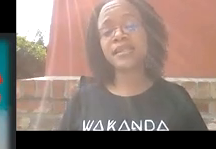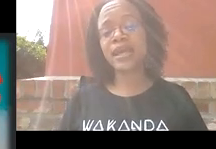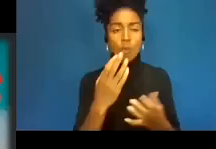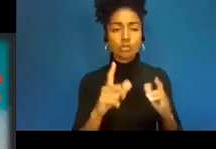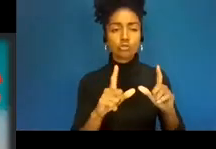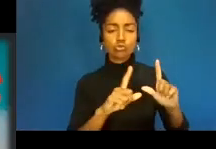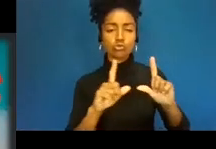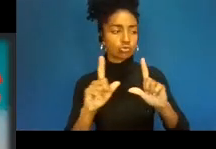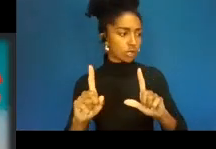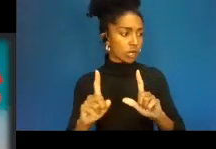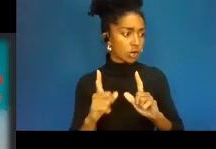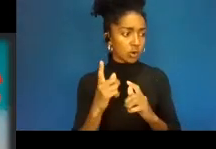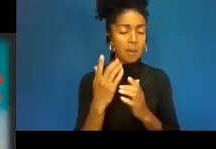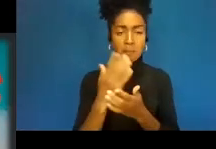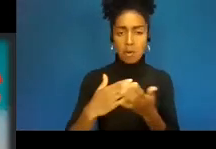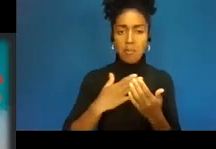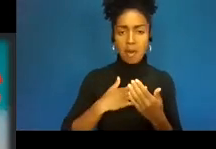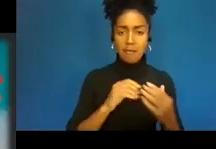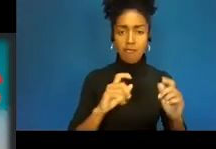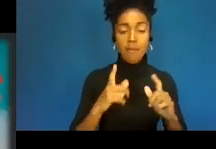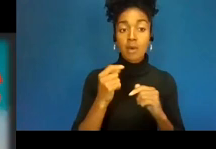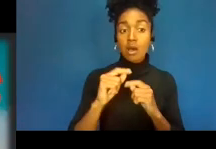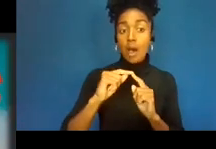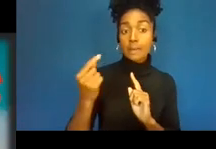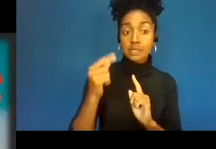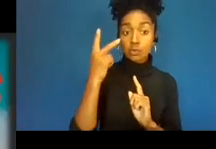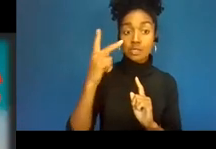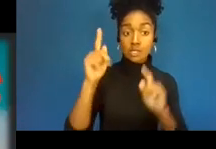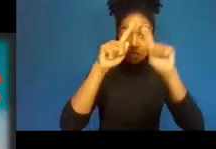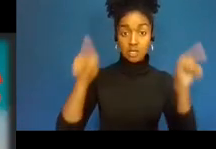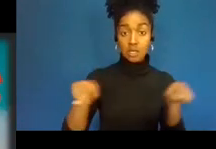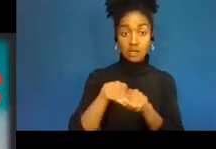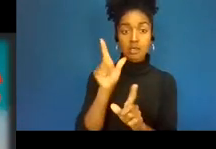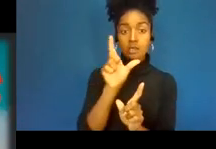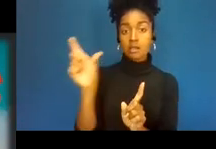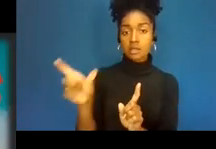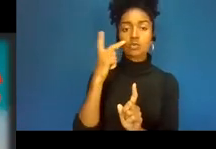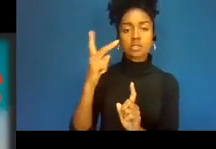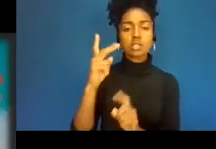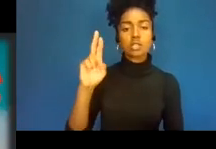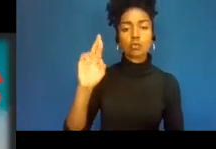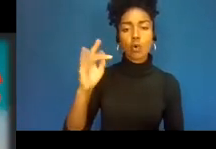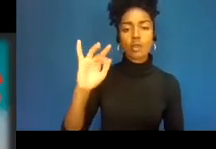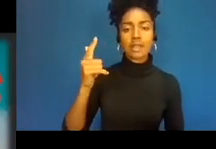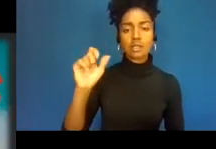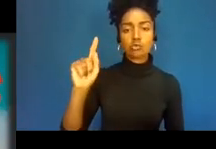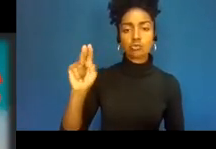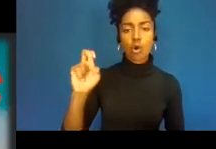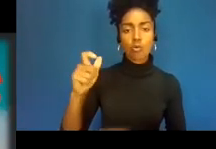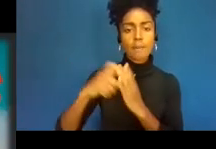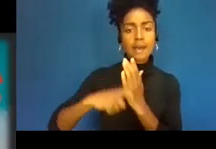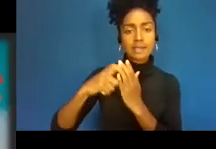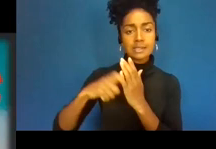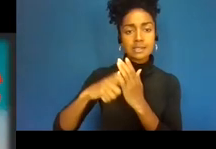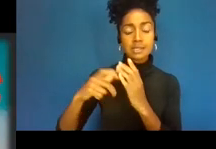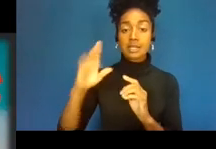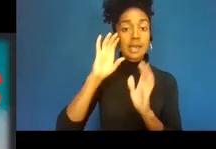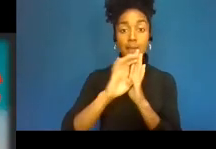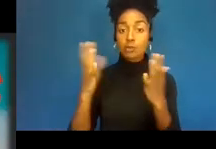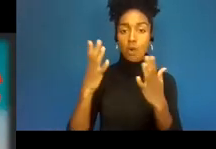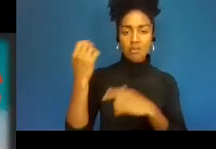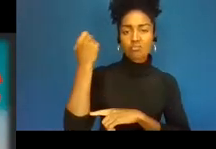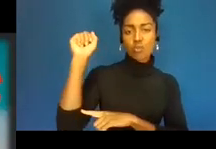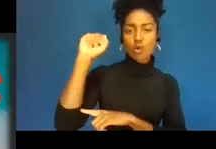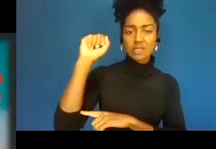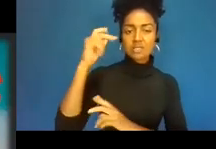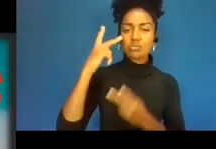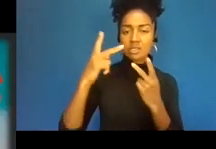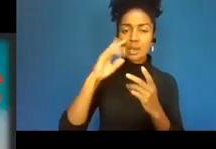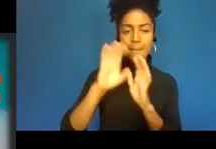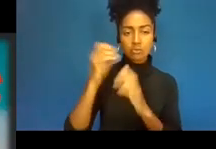Opposite this statement, you'll see the cover for Rolling Stones, which is an image of protest.